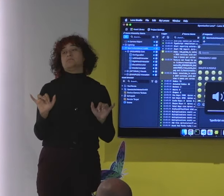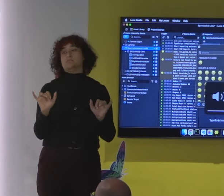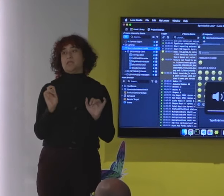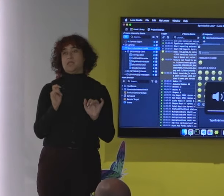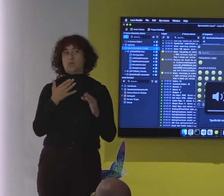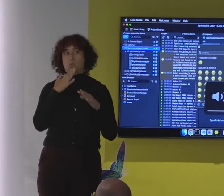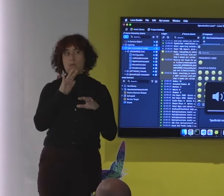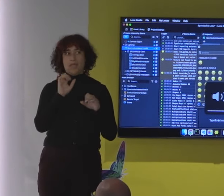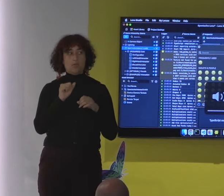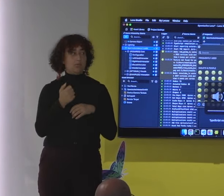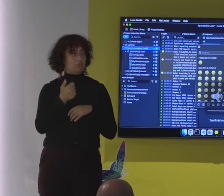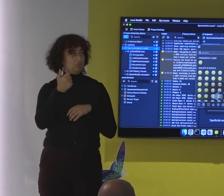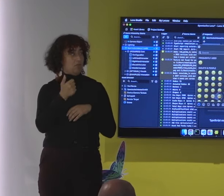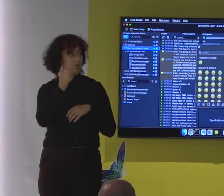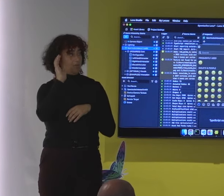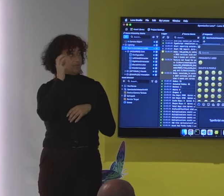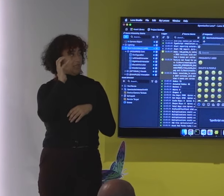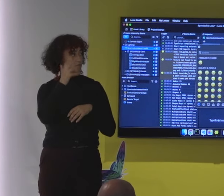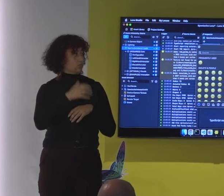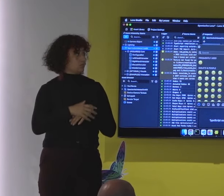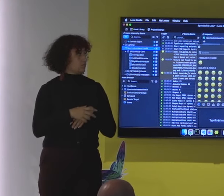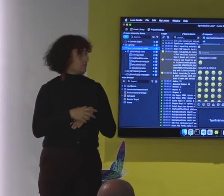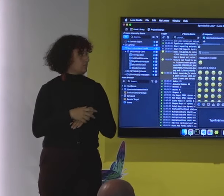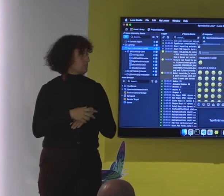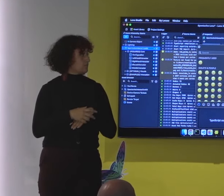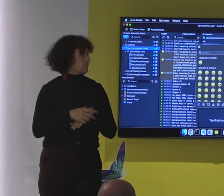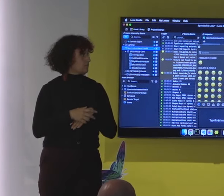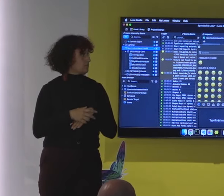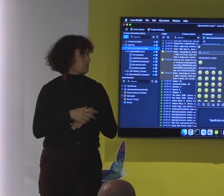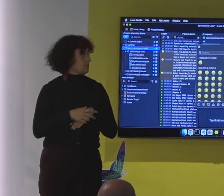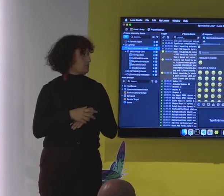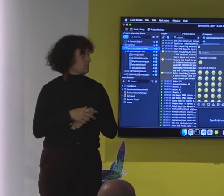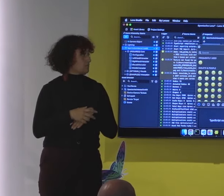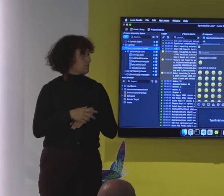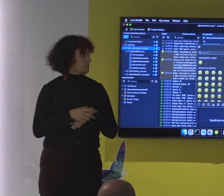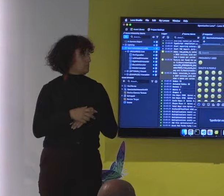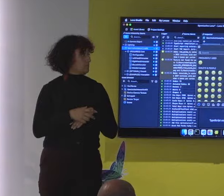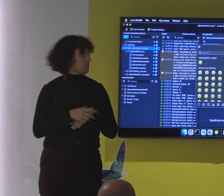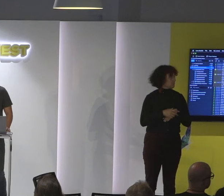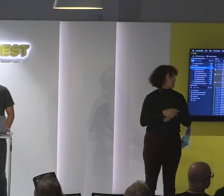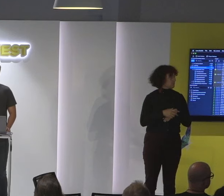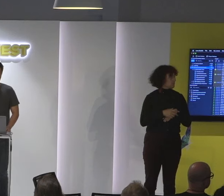Can we bump up the sound on the computer? (toggle popping) There we go. Great.